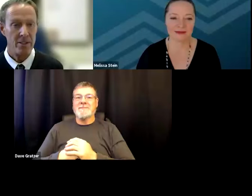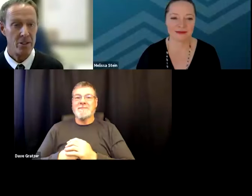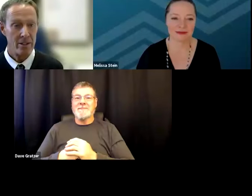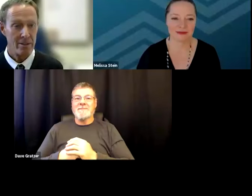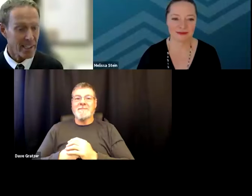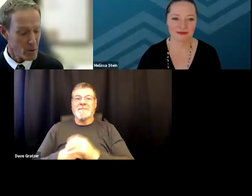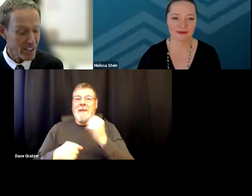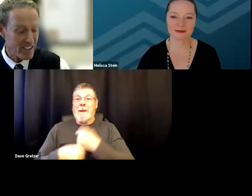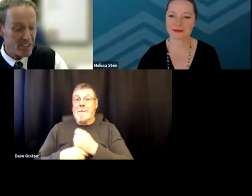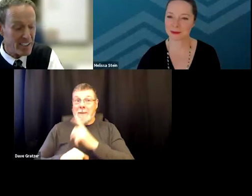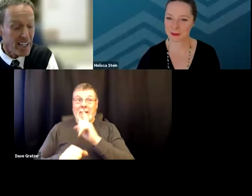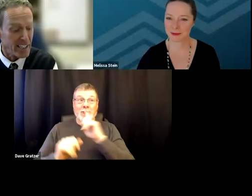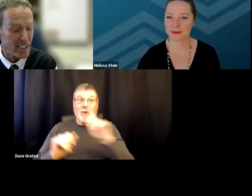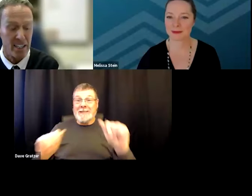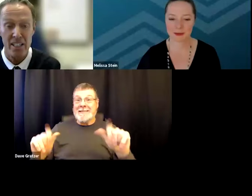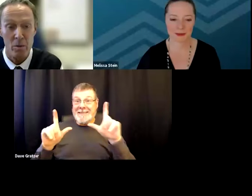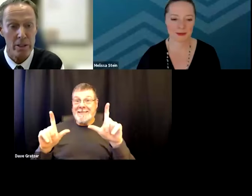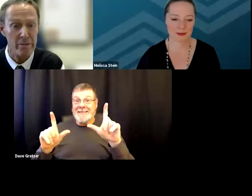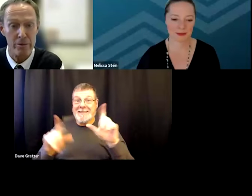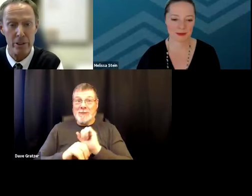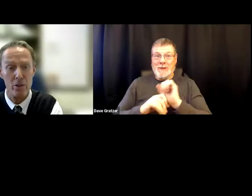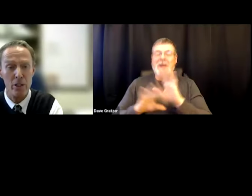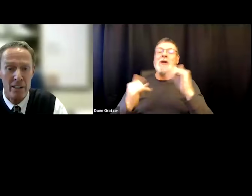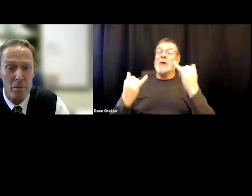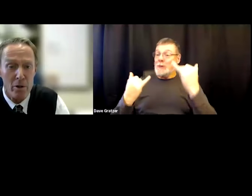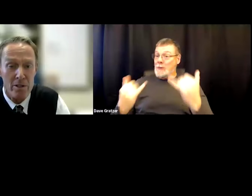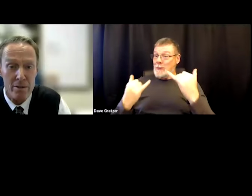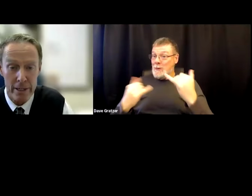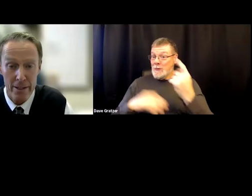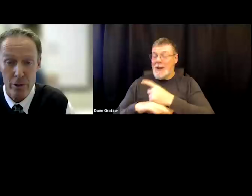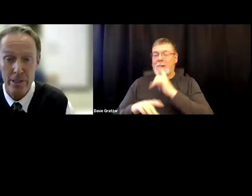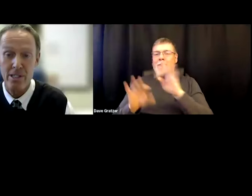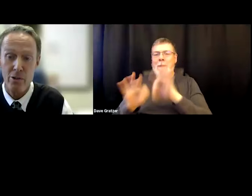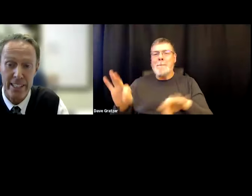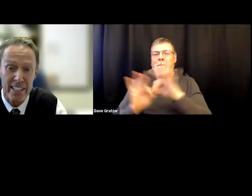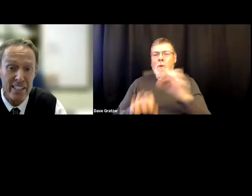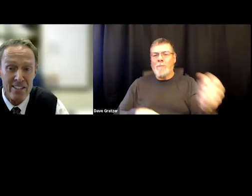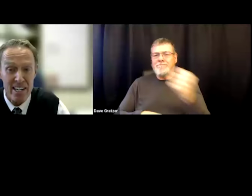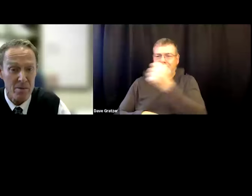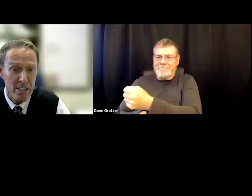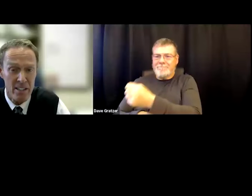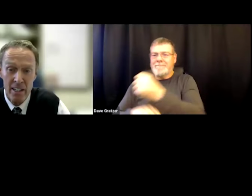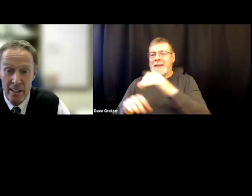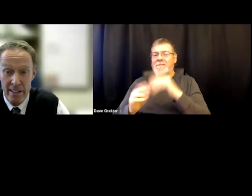Just making sure the slides work. So today, we're gonna review the importance of reentry screening and assessment